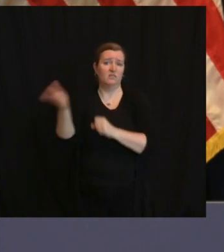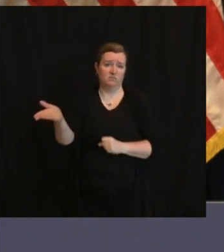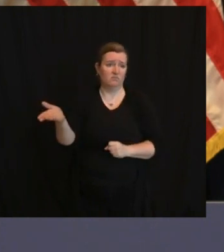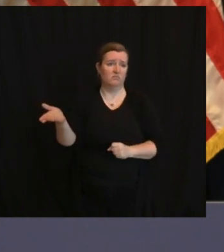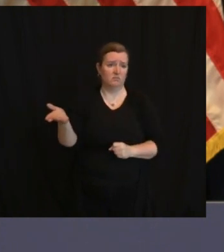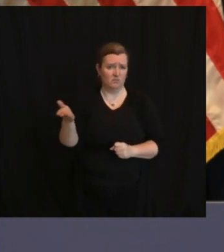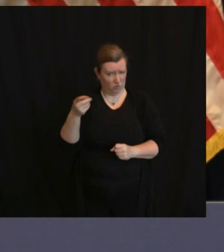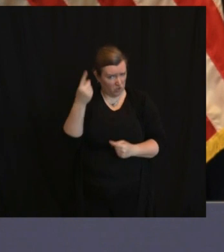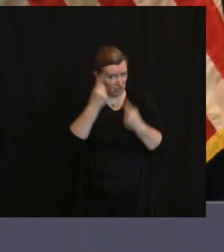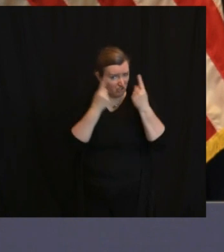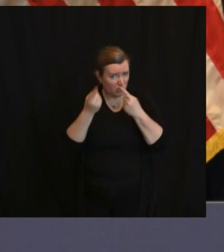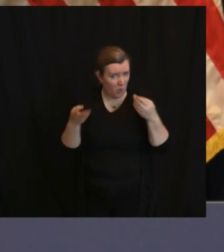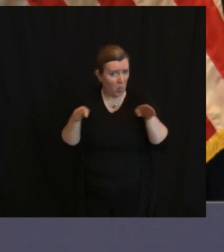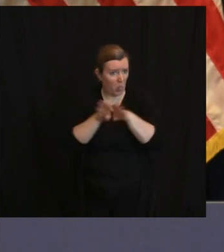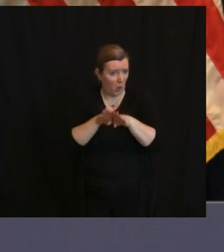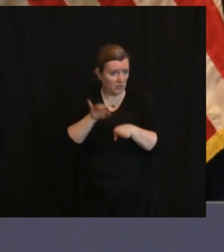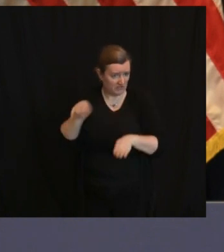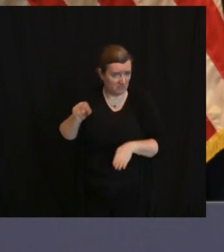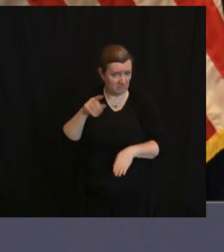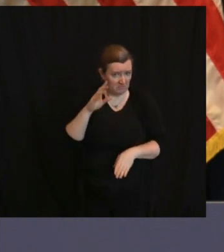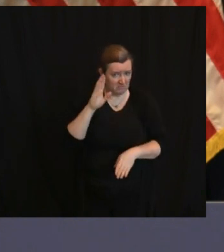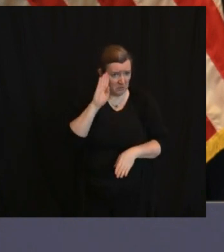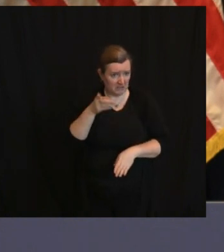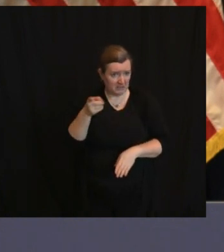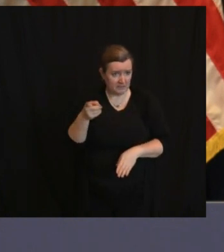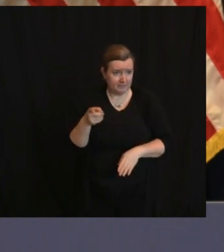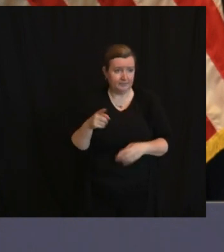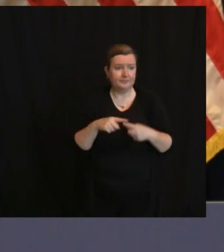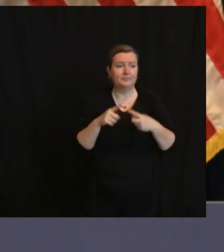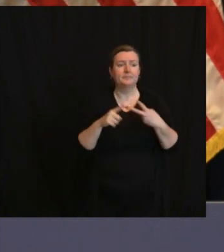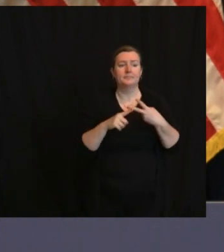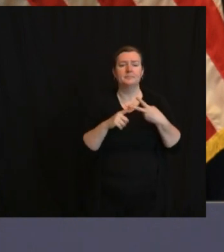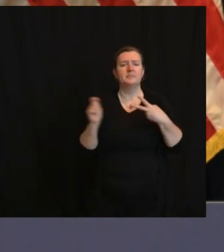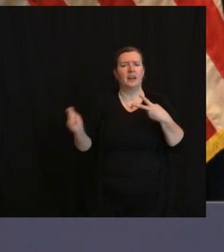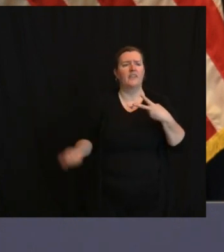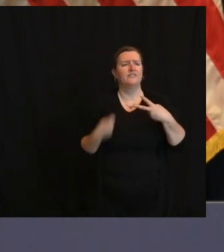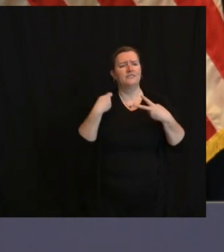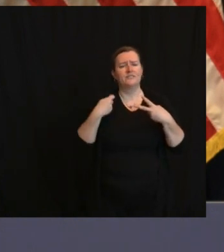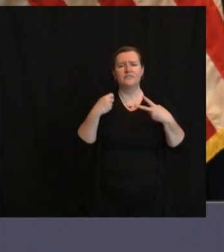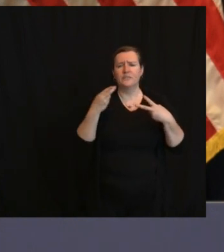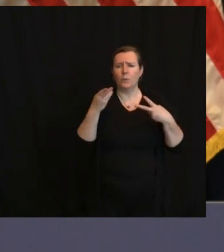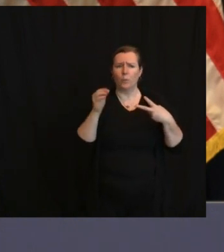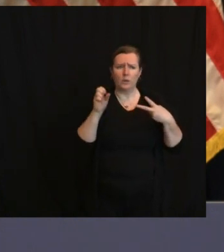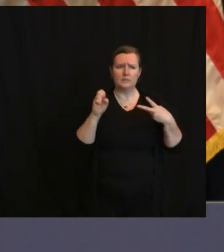CASES THERE. WOULD YOU CONSIDER THAT? THEY MARCHED THE PETITION TO YOUR OFFICE TODAY?